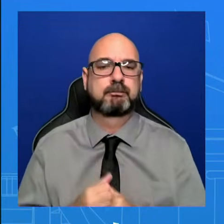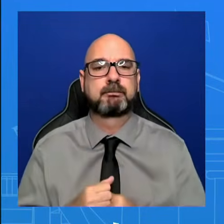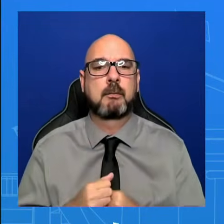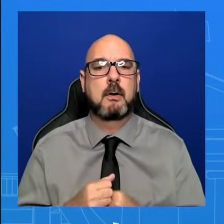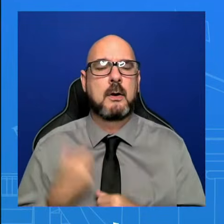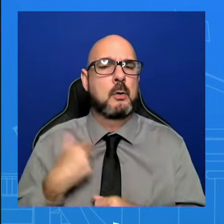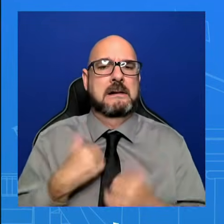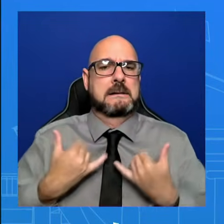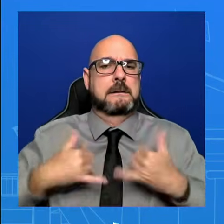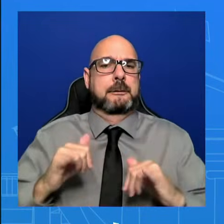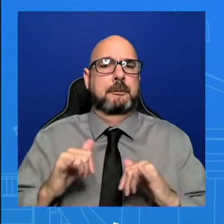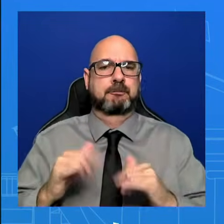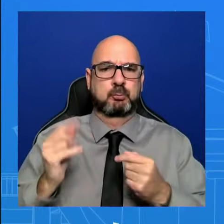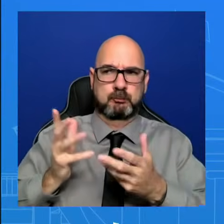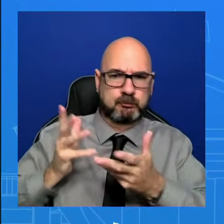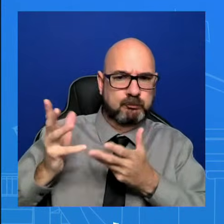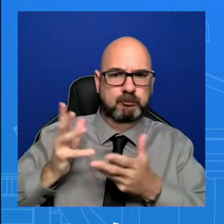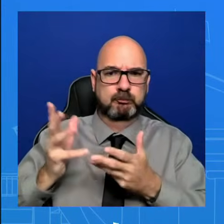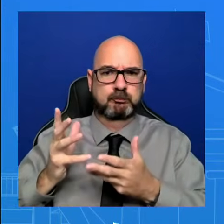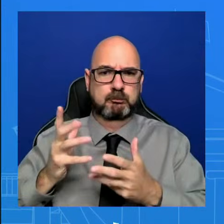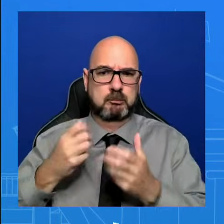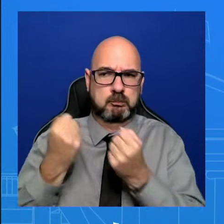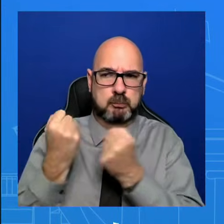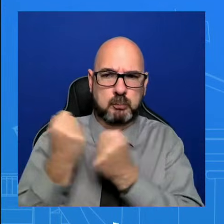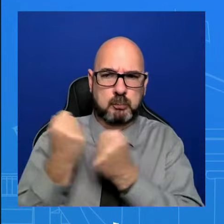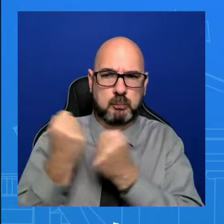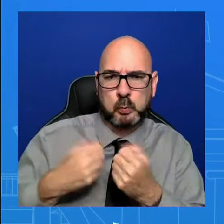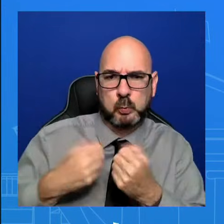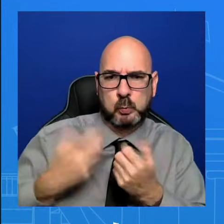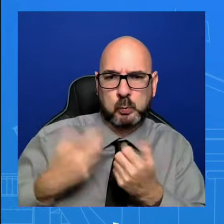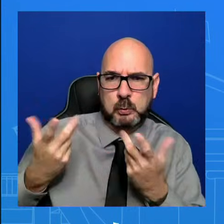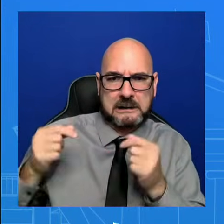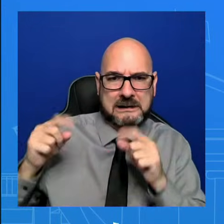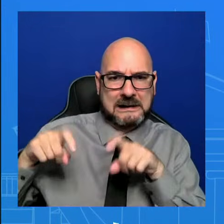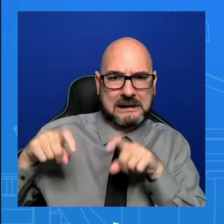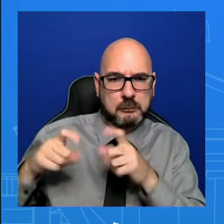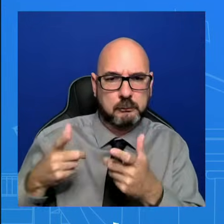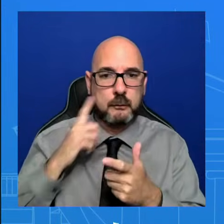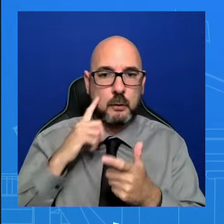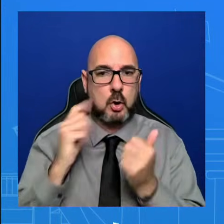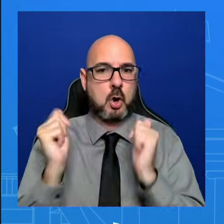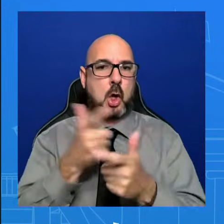and resolute support to all who have been impacted and are closely monitoring the situation.